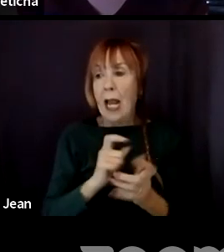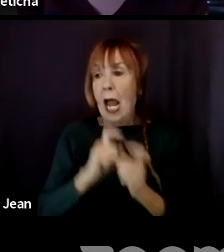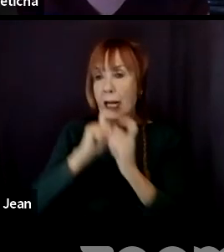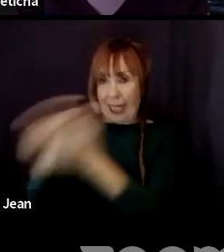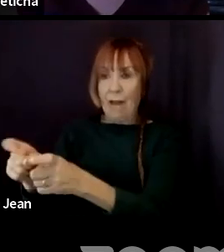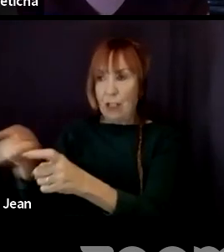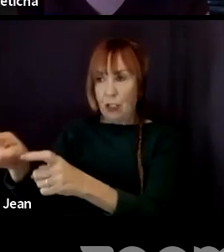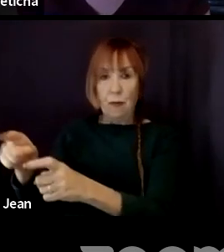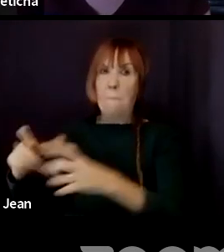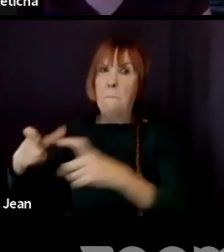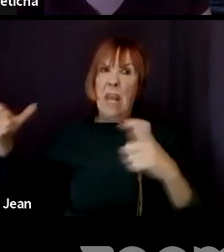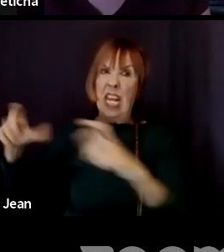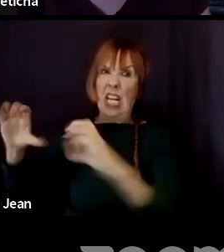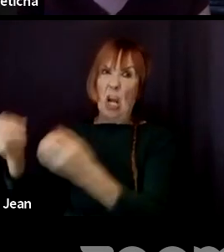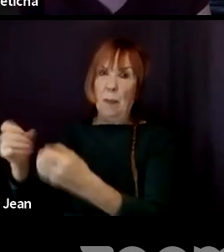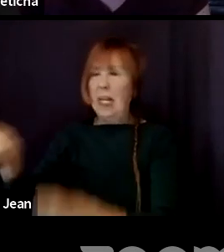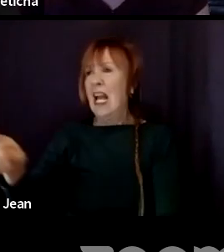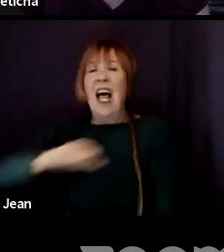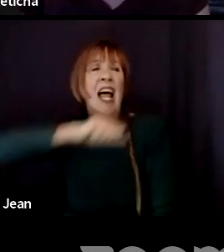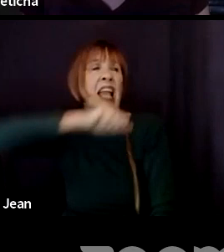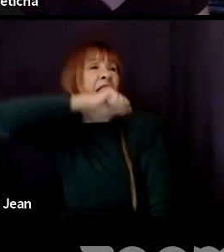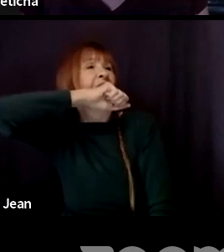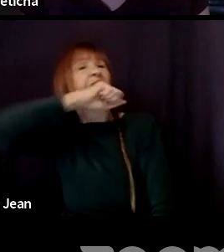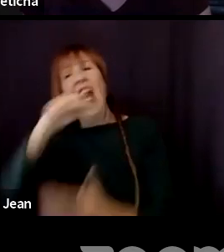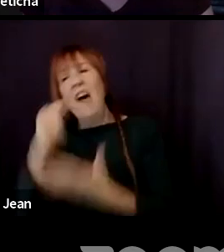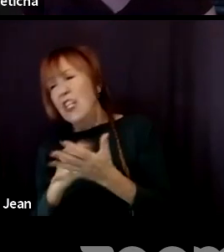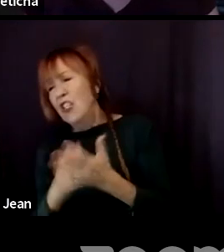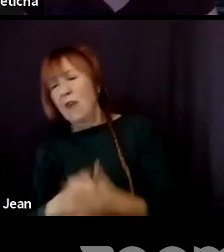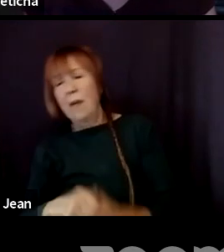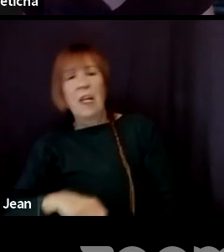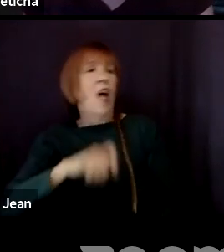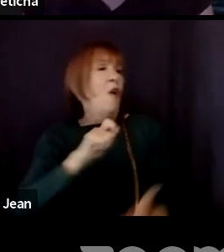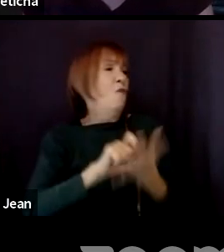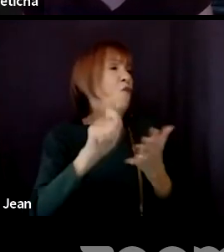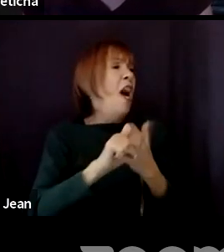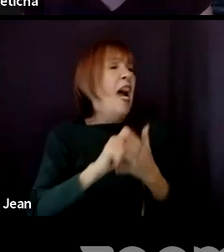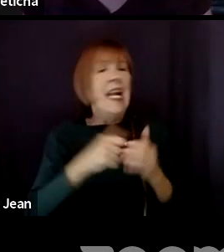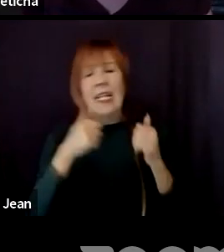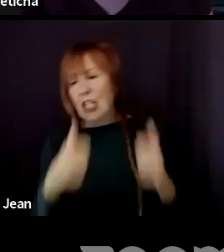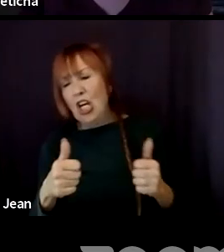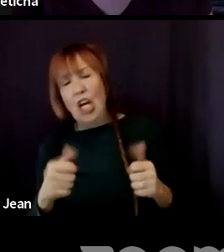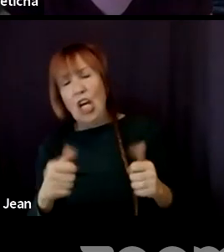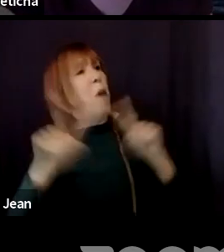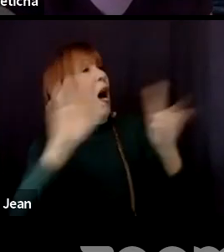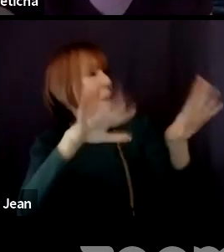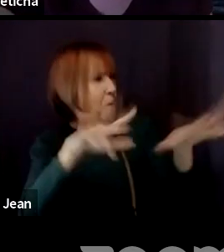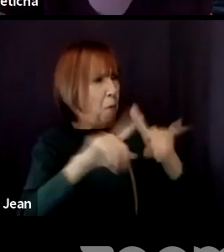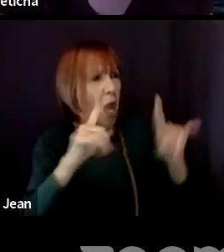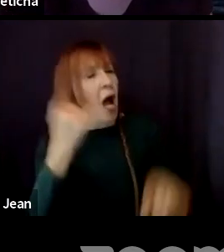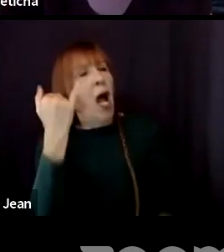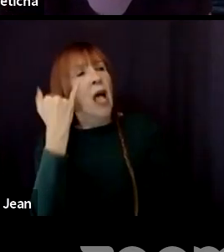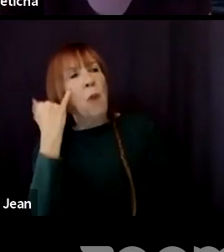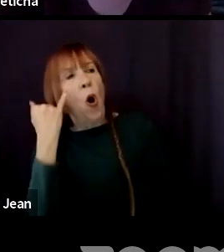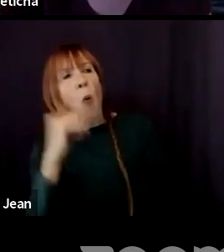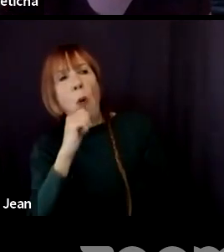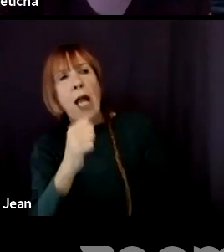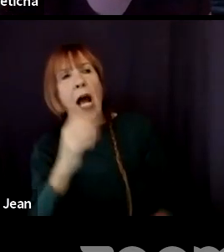and then I love the script, the writing bla, bla, bla. What if we didn't focus on the riot?